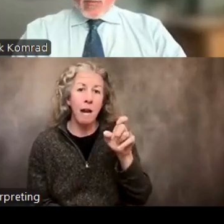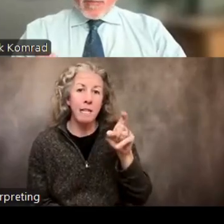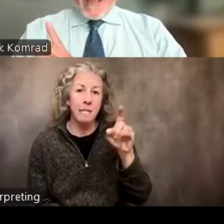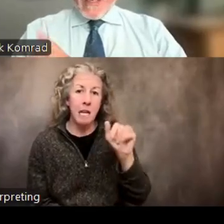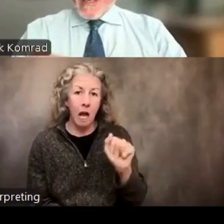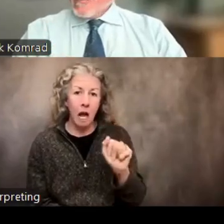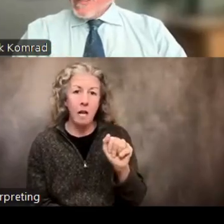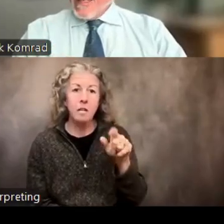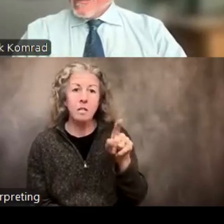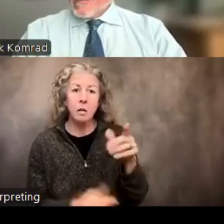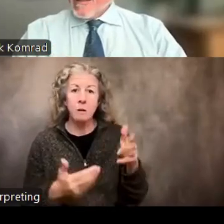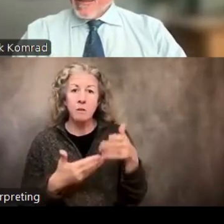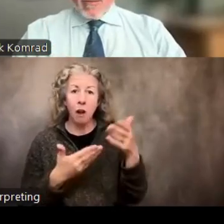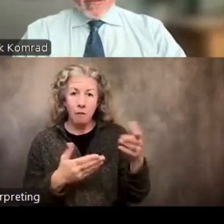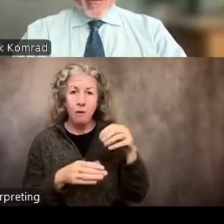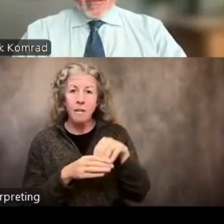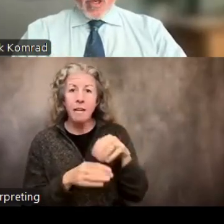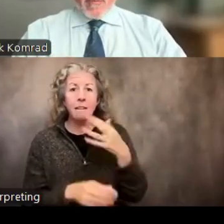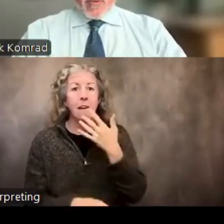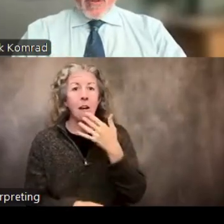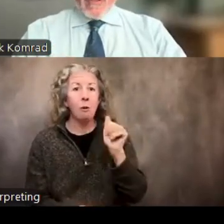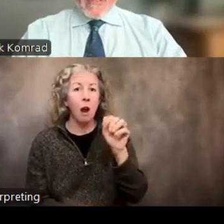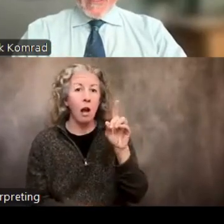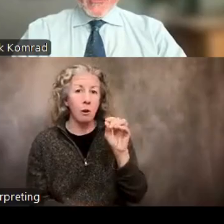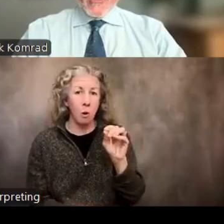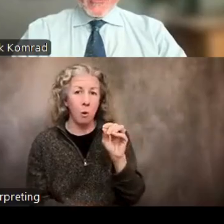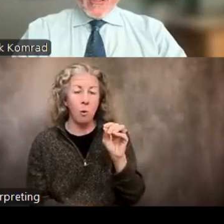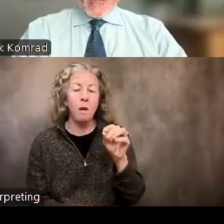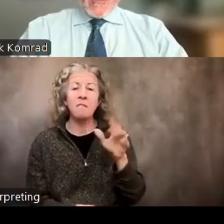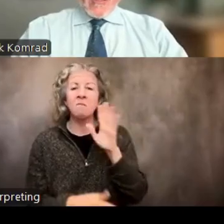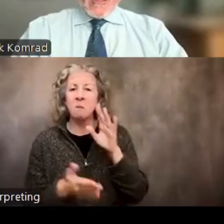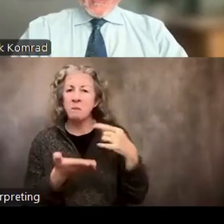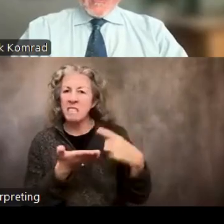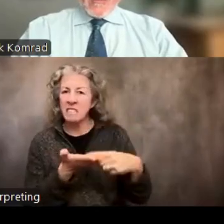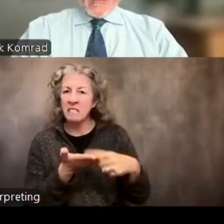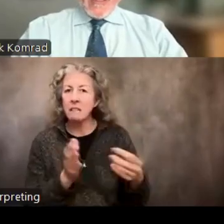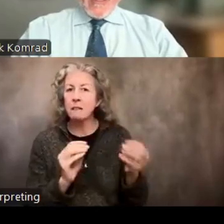we'll be getting to that remarkable passage, a